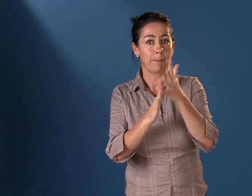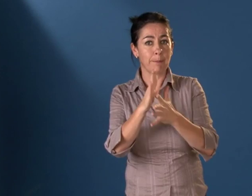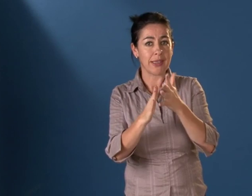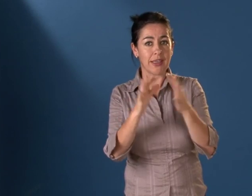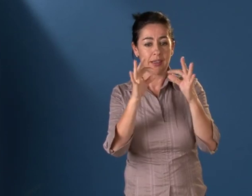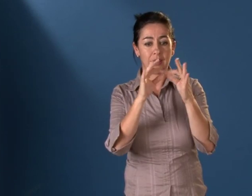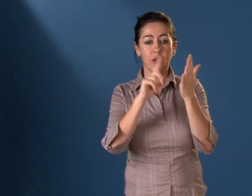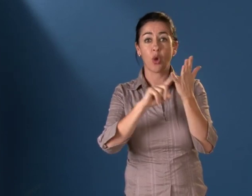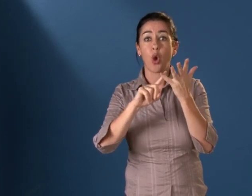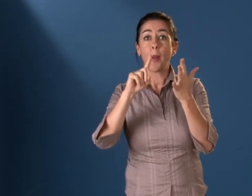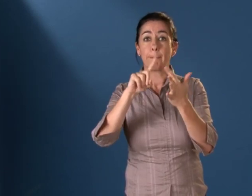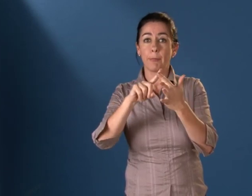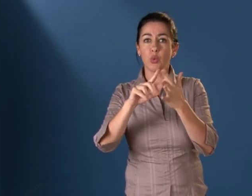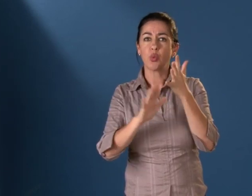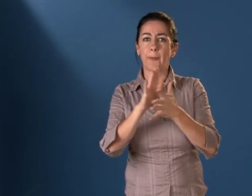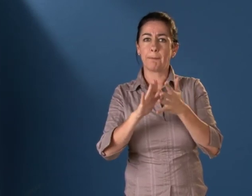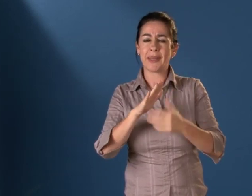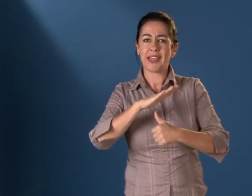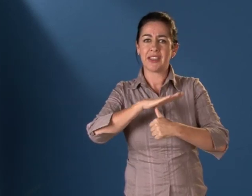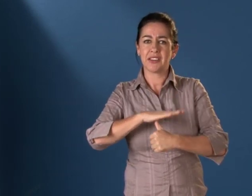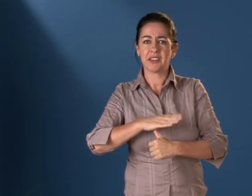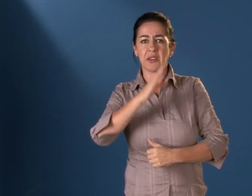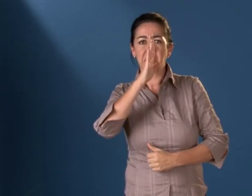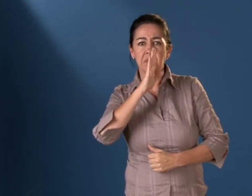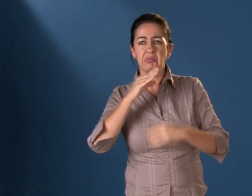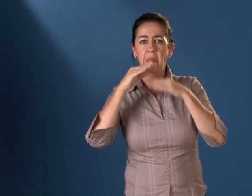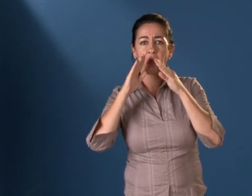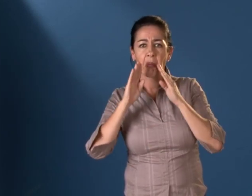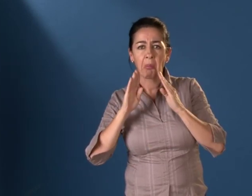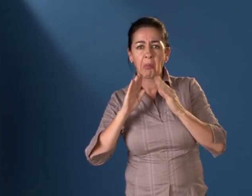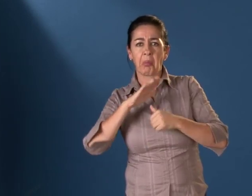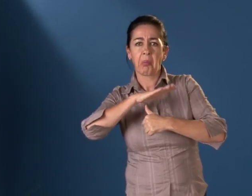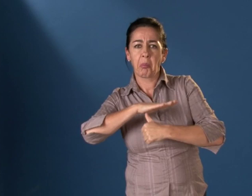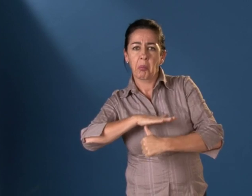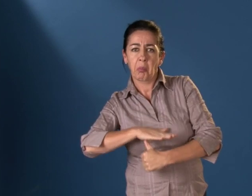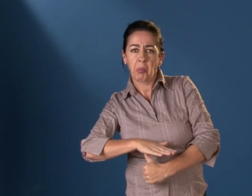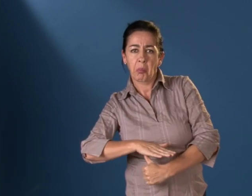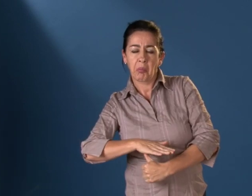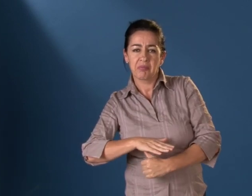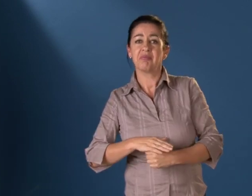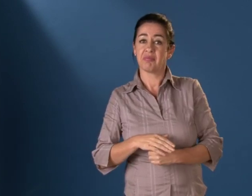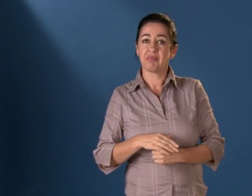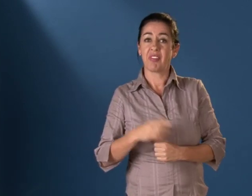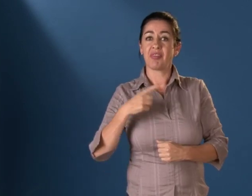of this organisation; blue which can also mean depressed, upset, and sad; and, of course,